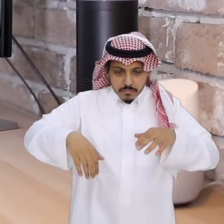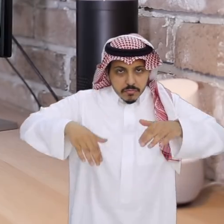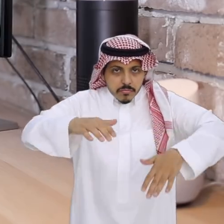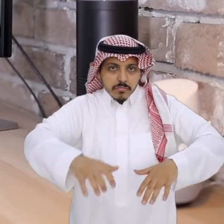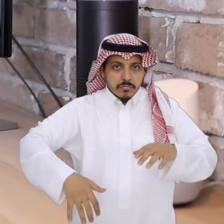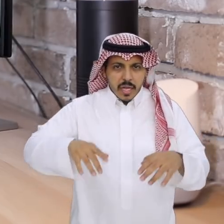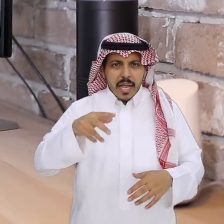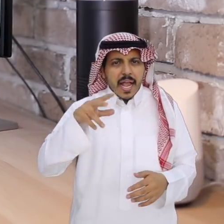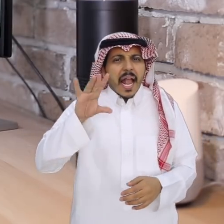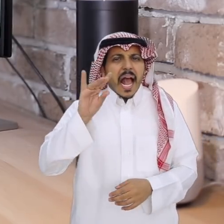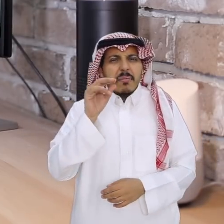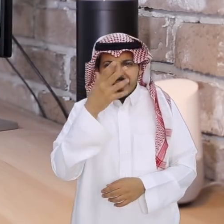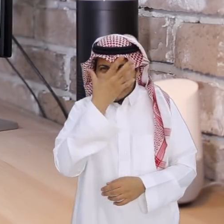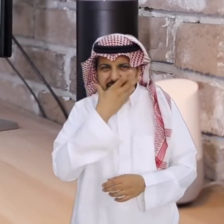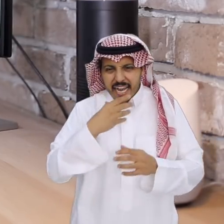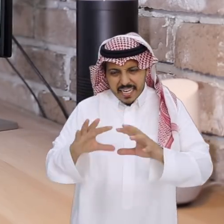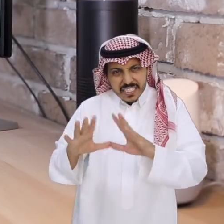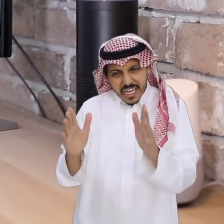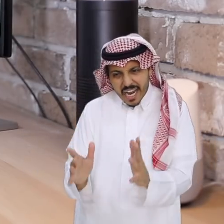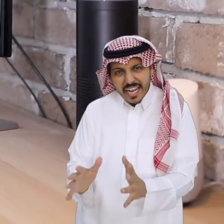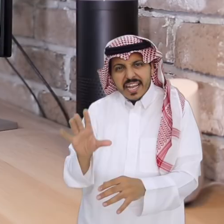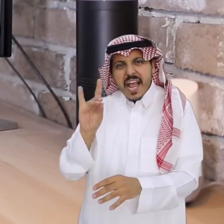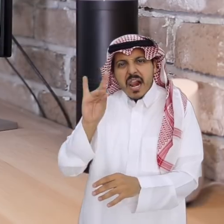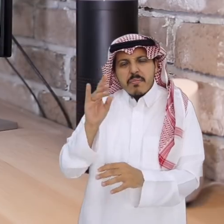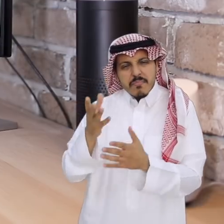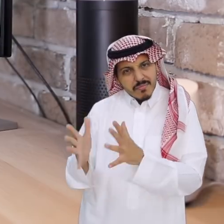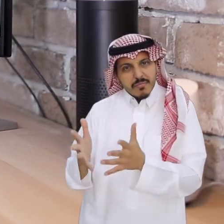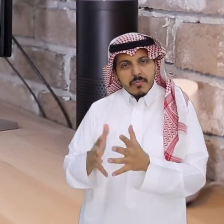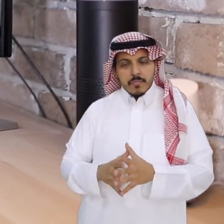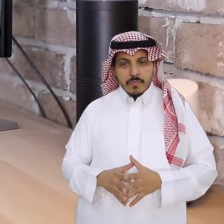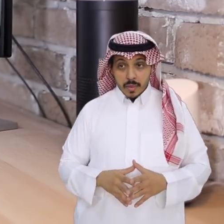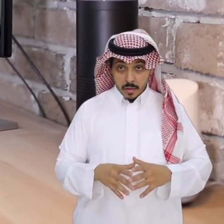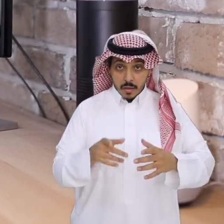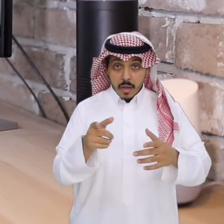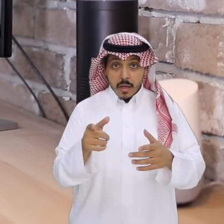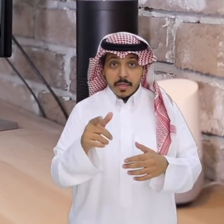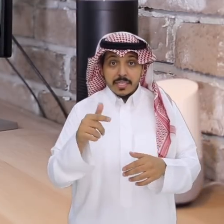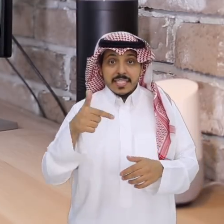It will be available in the market in 2019. It will weigh around pounds